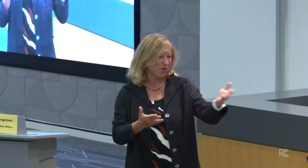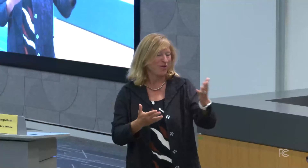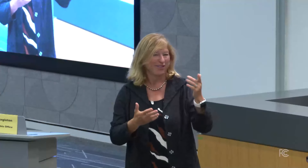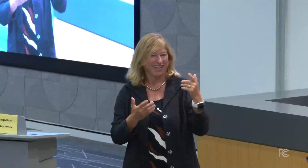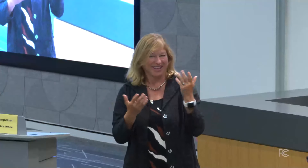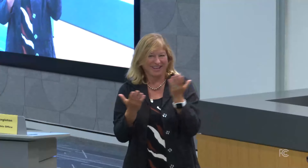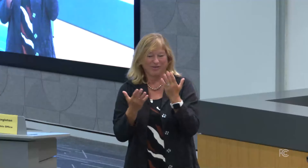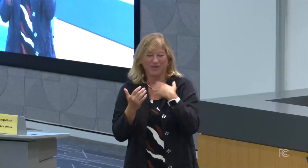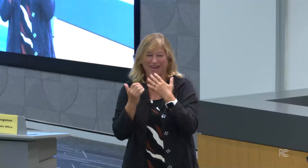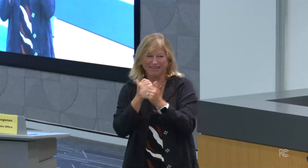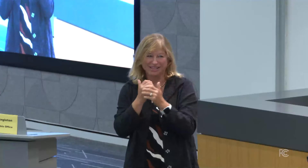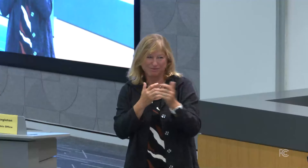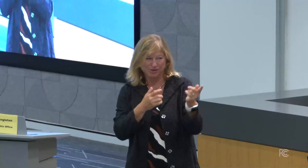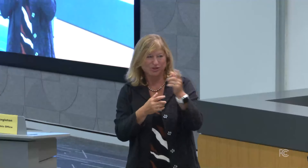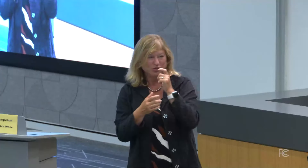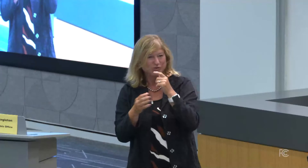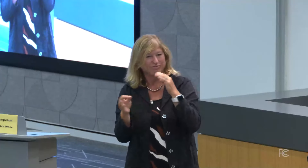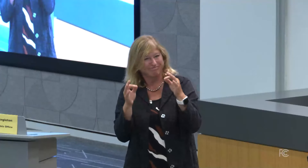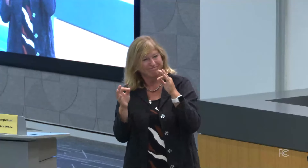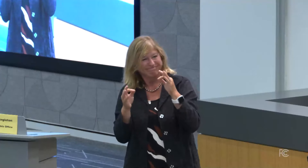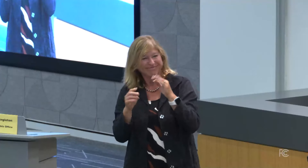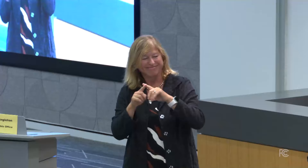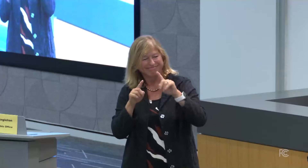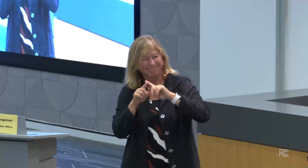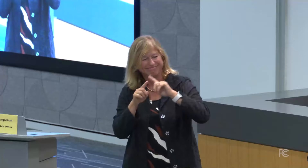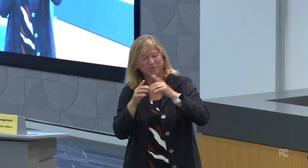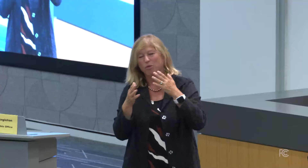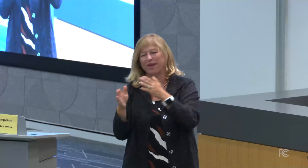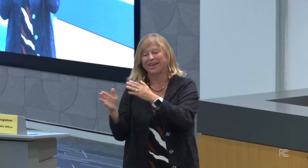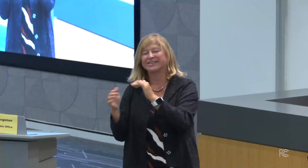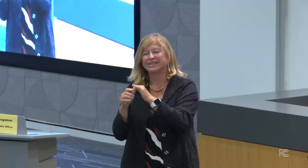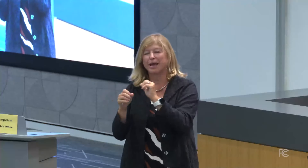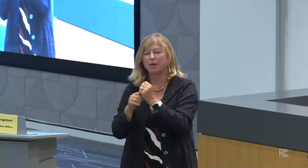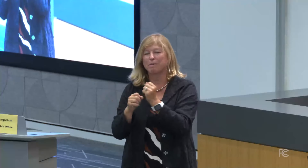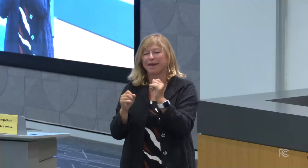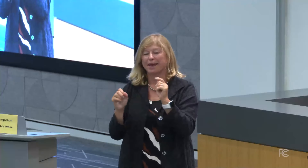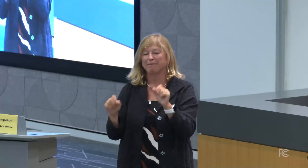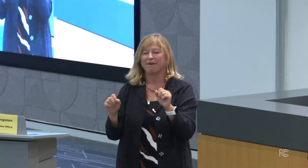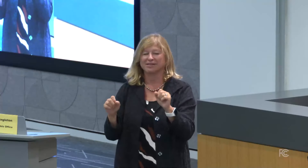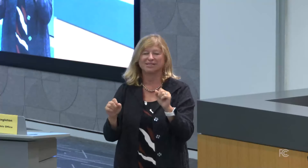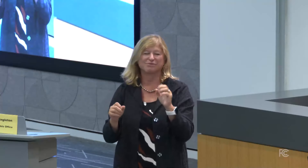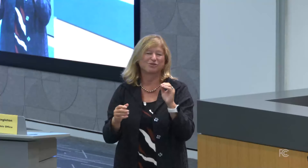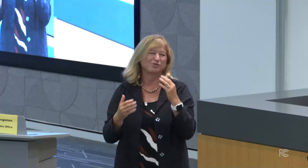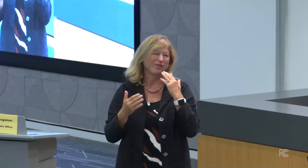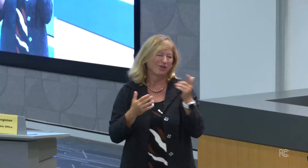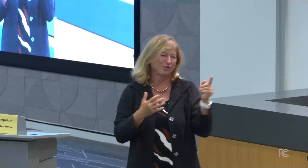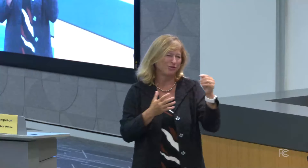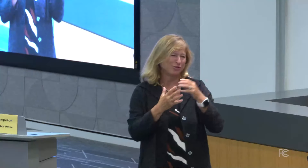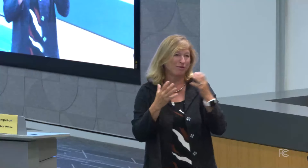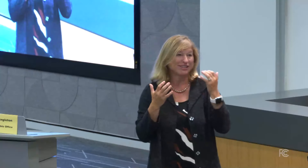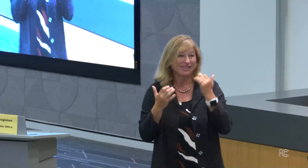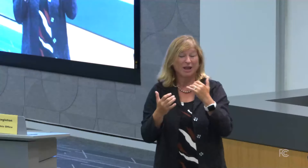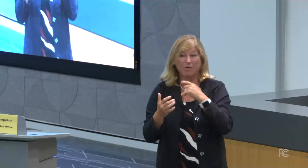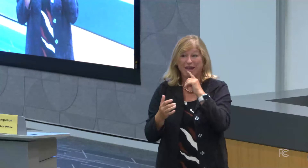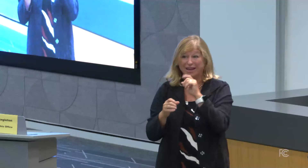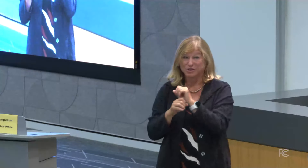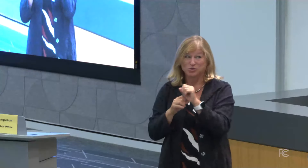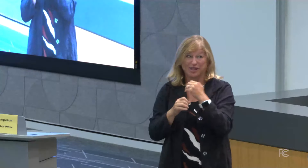IF YOU BUILD IT, THEY WILL COME. SO HERE WE HAVE THE EXPERTS